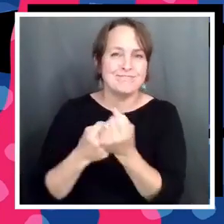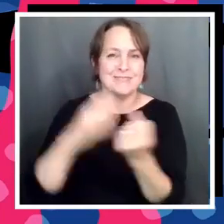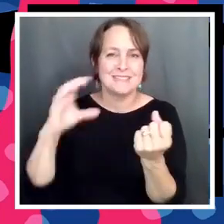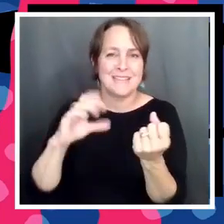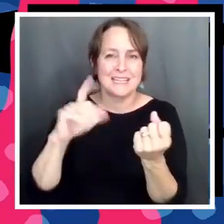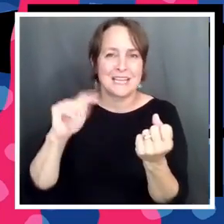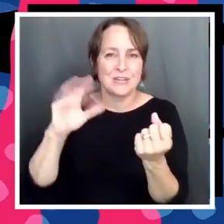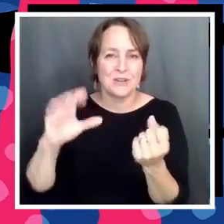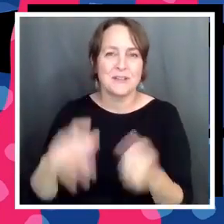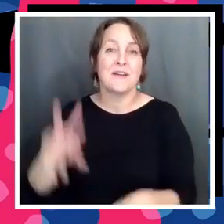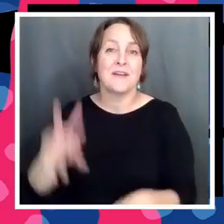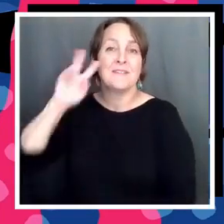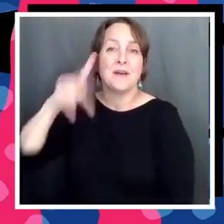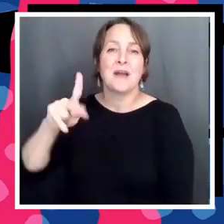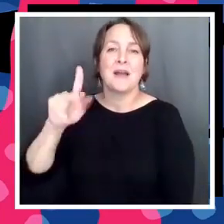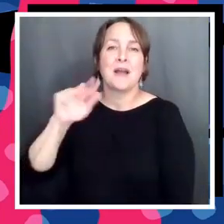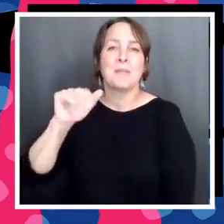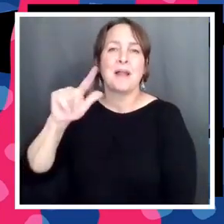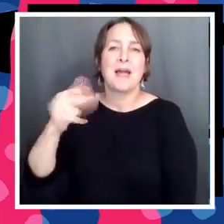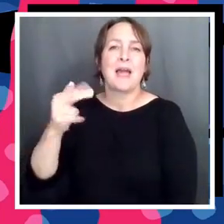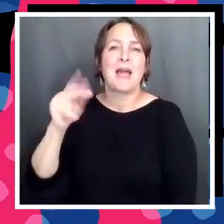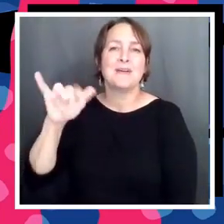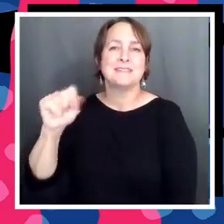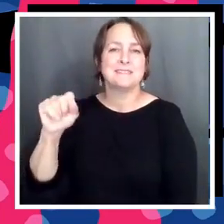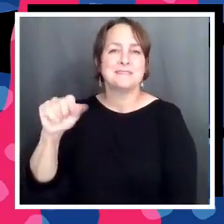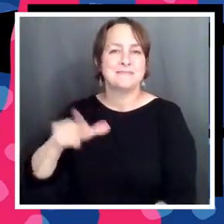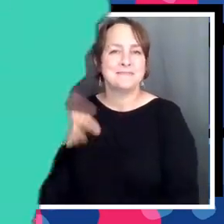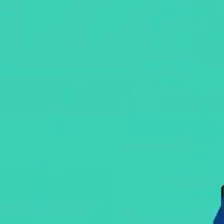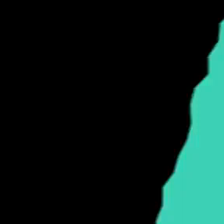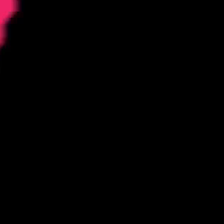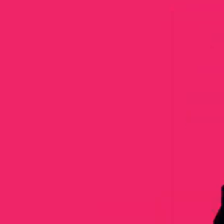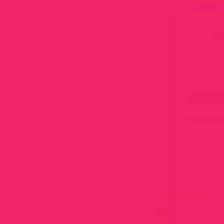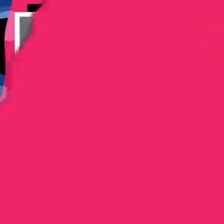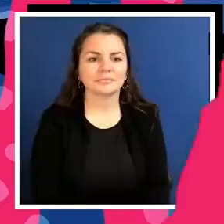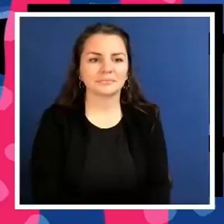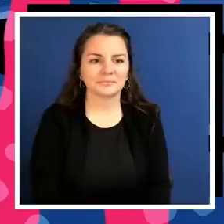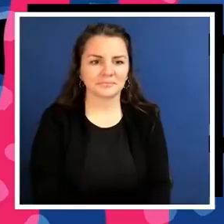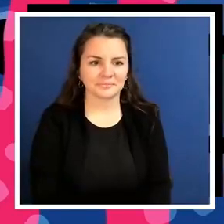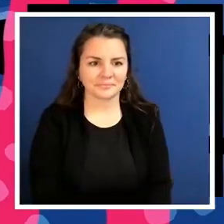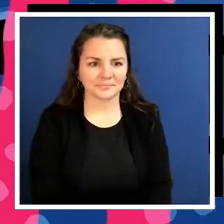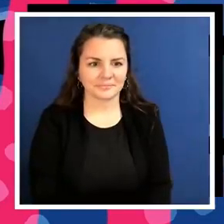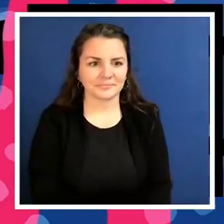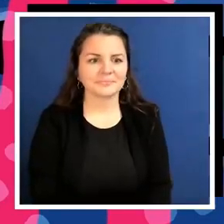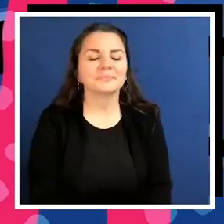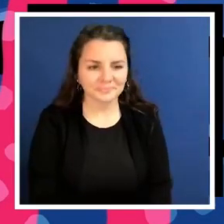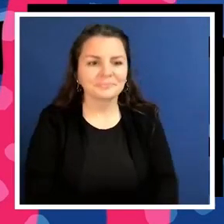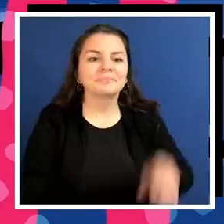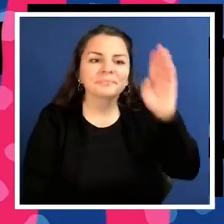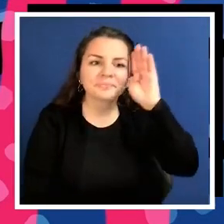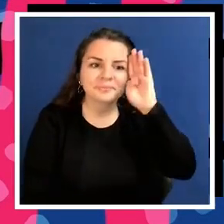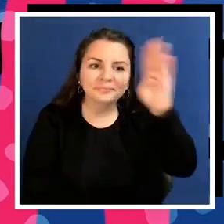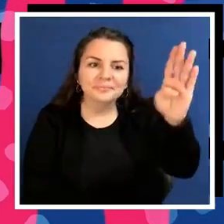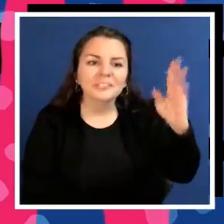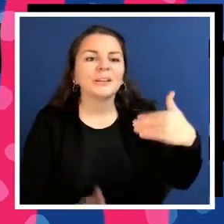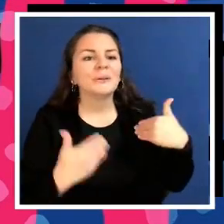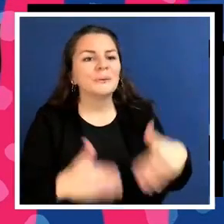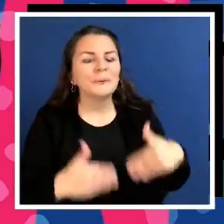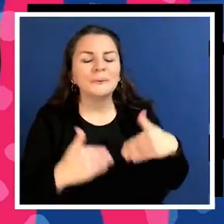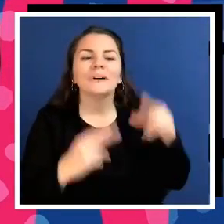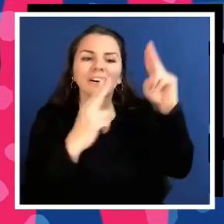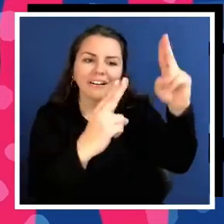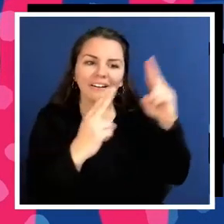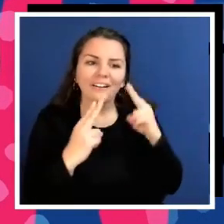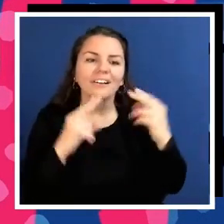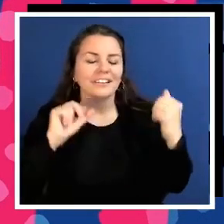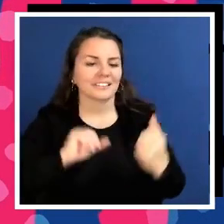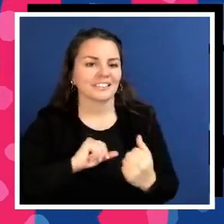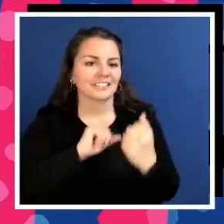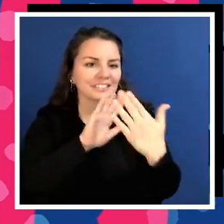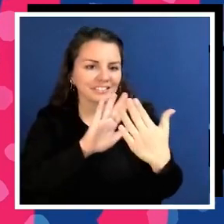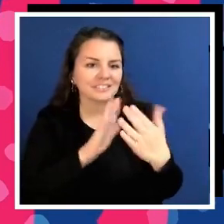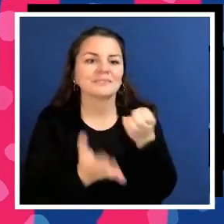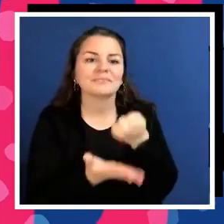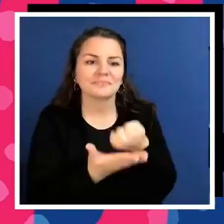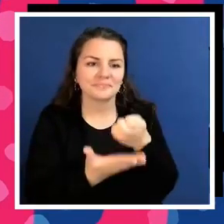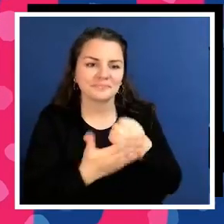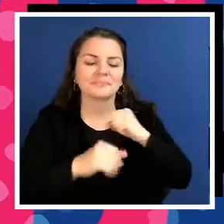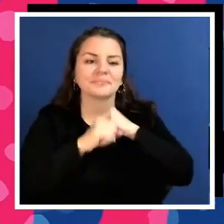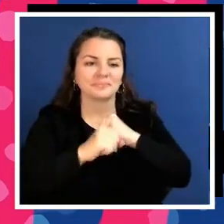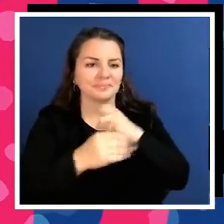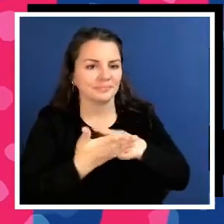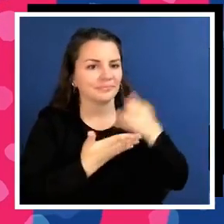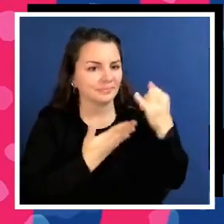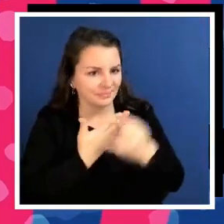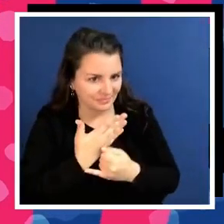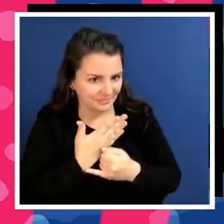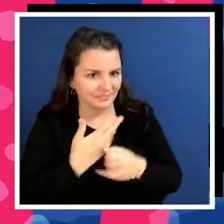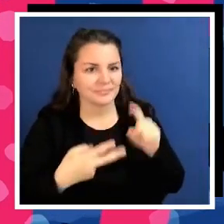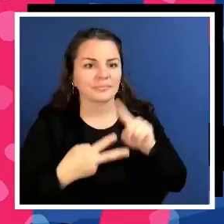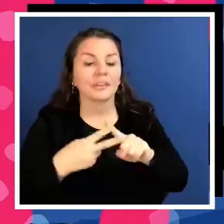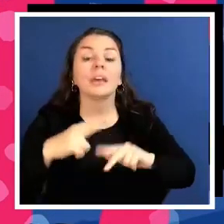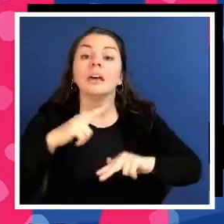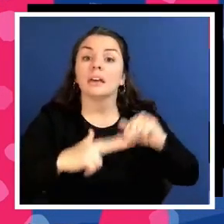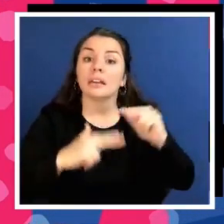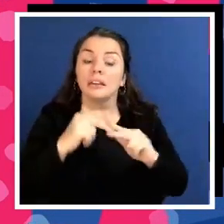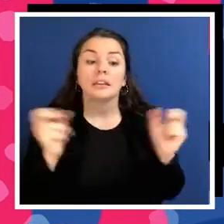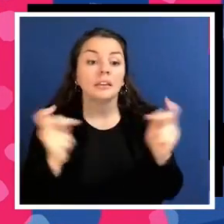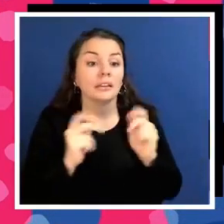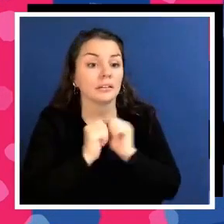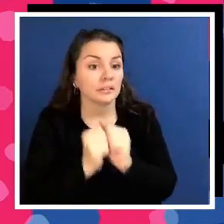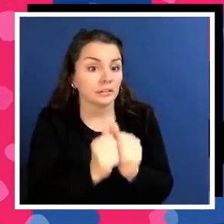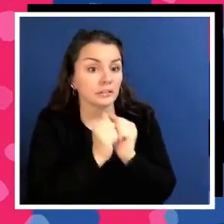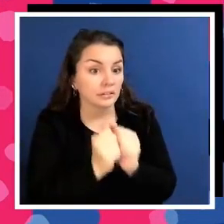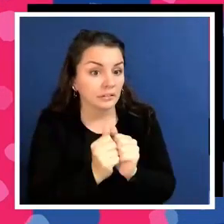PRESIDENT, THE FIRST S. ASIAN